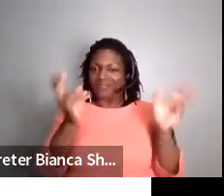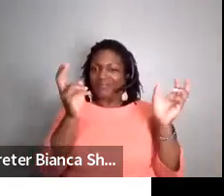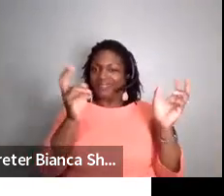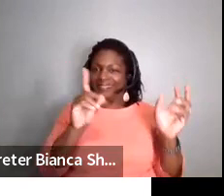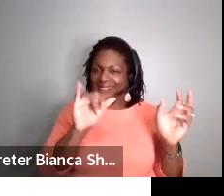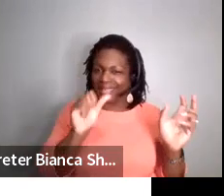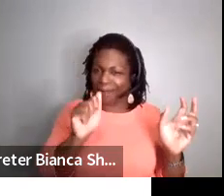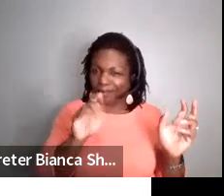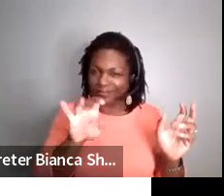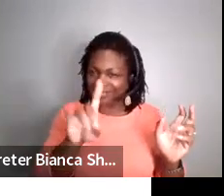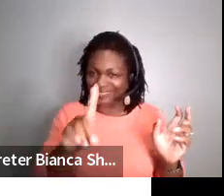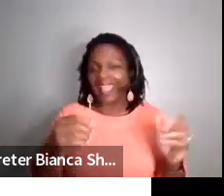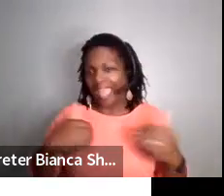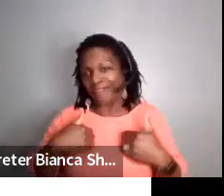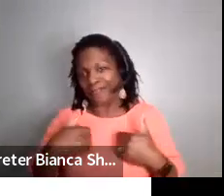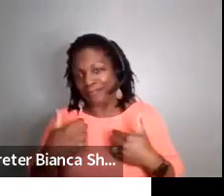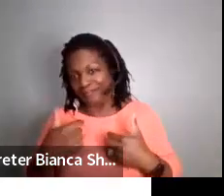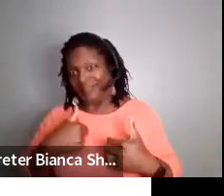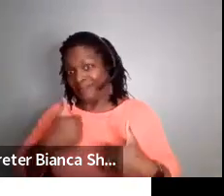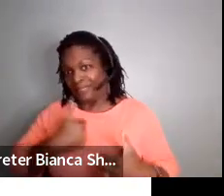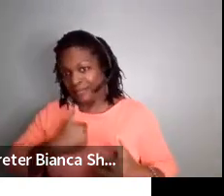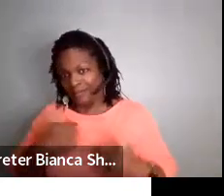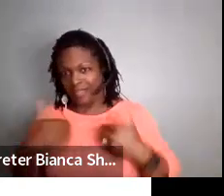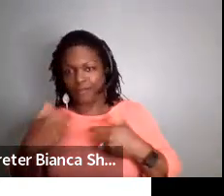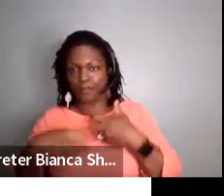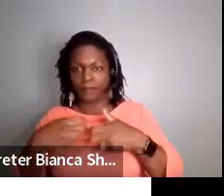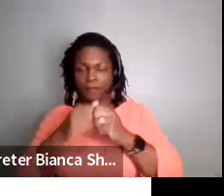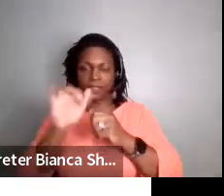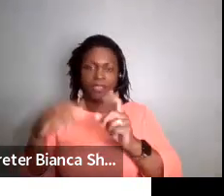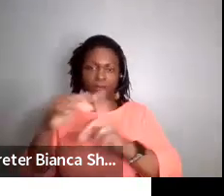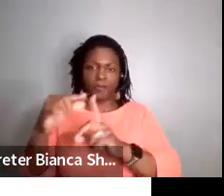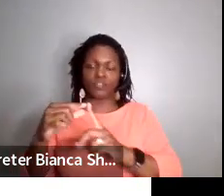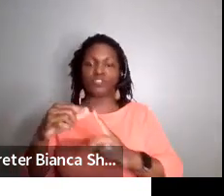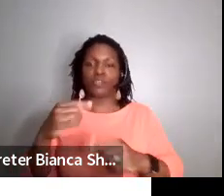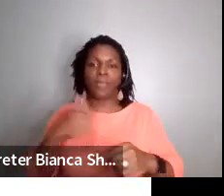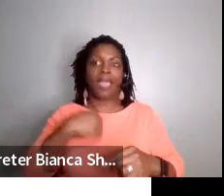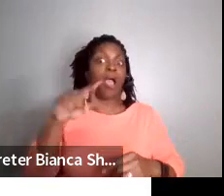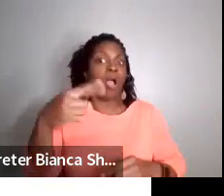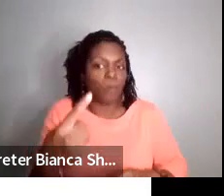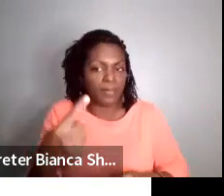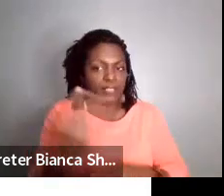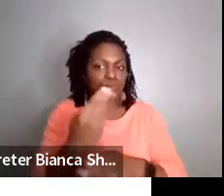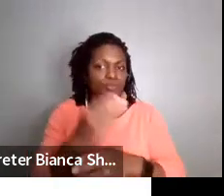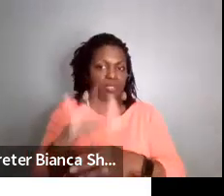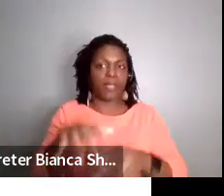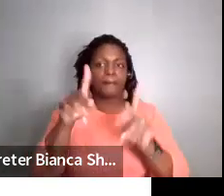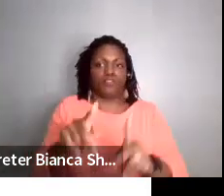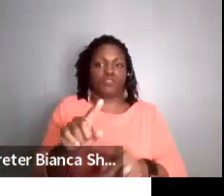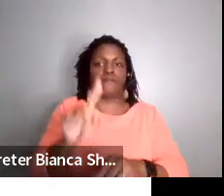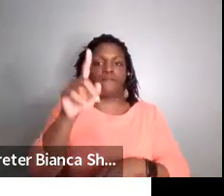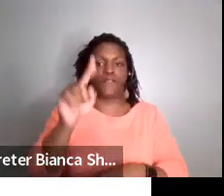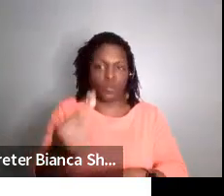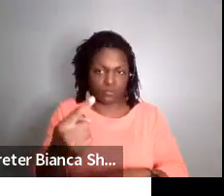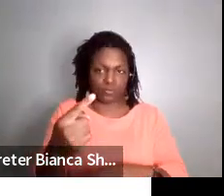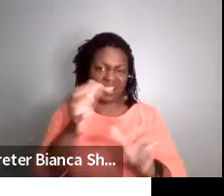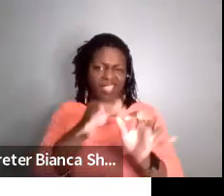So I I very consciously are very used. That person, fuss, language, disability, non-define a person.